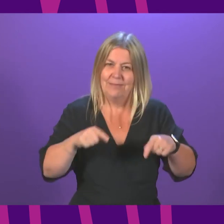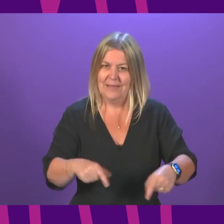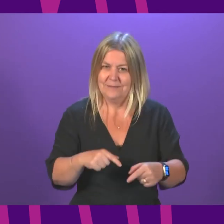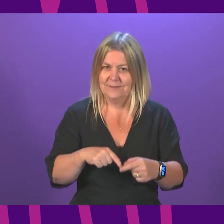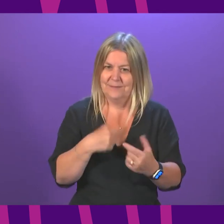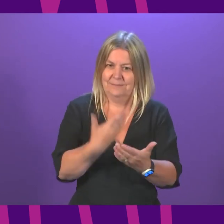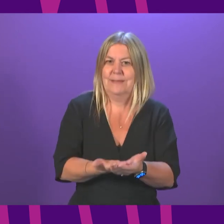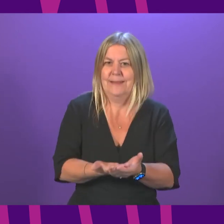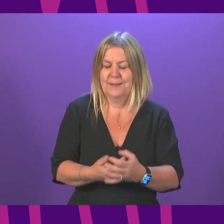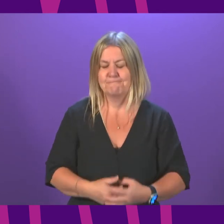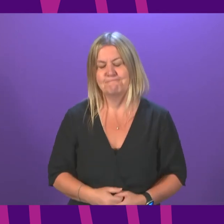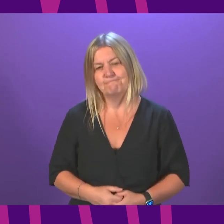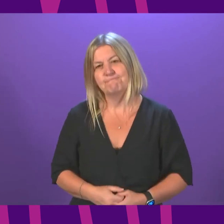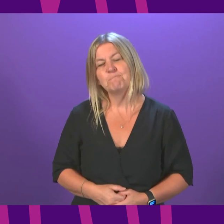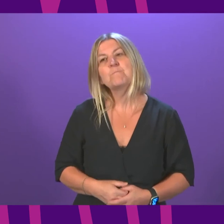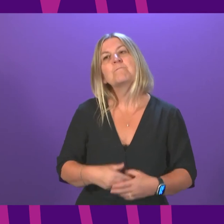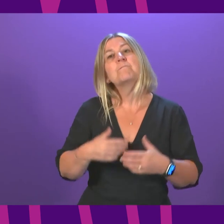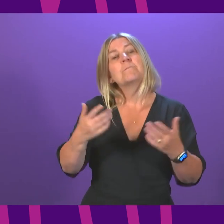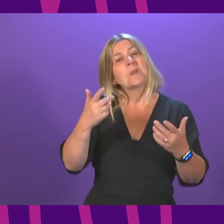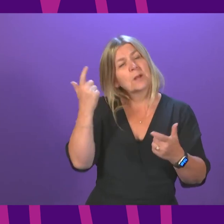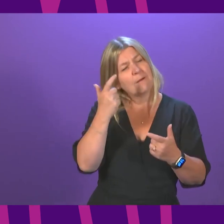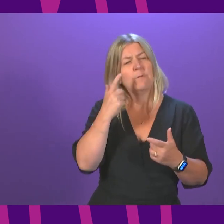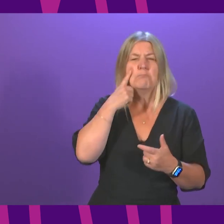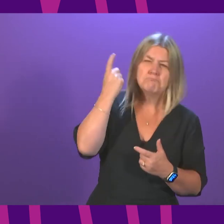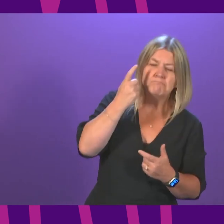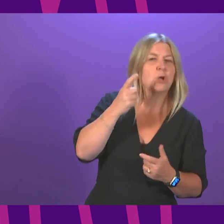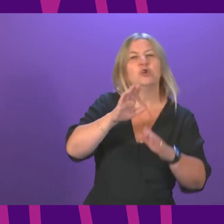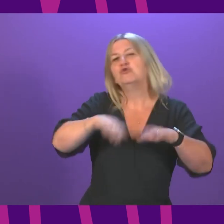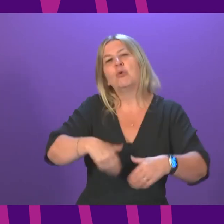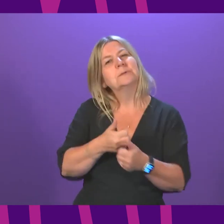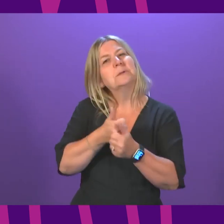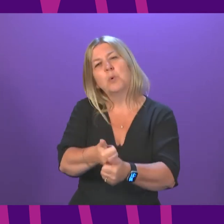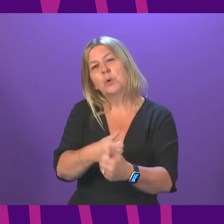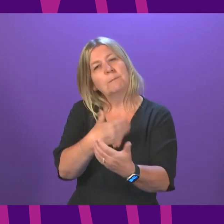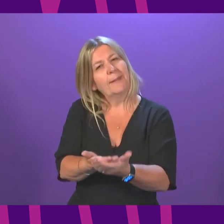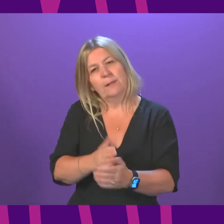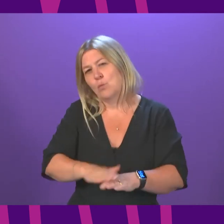I commend Pauline McNeill for persisting on the issue of live music. I have great sympathy